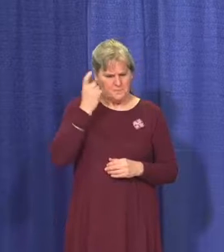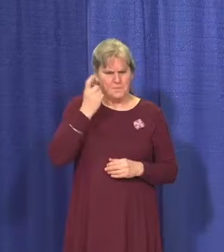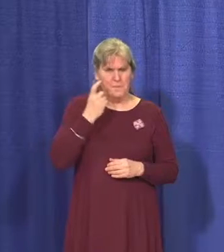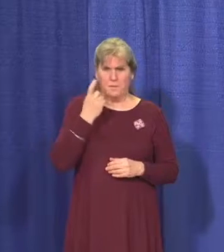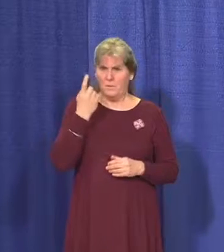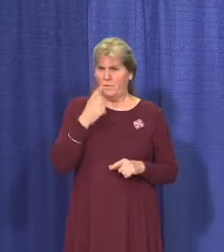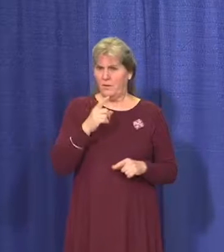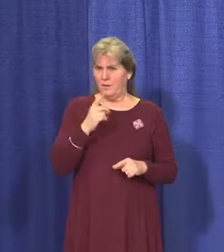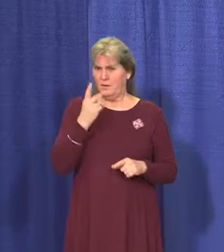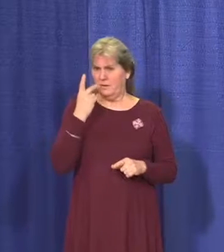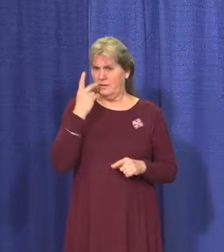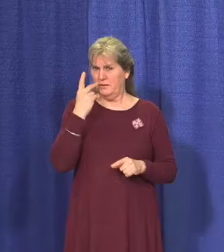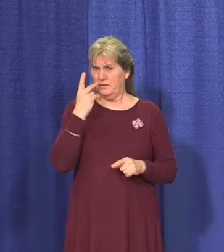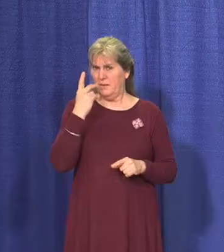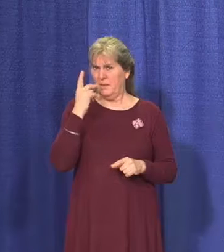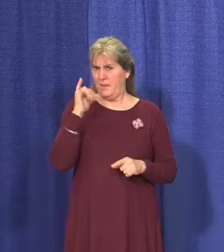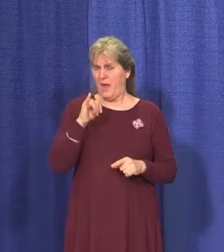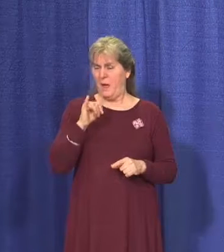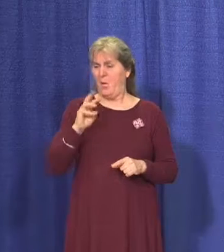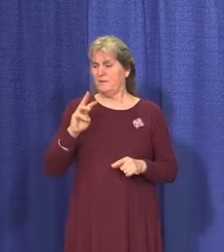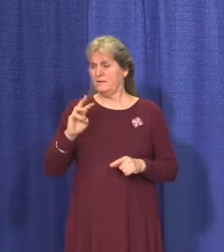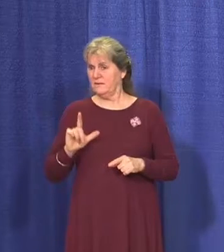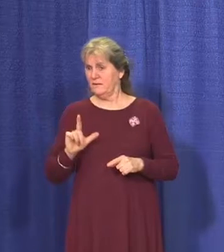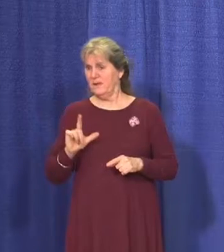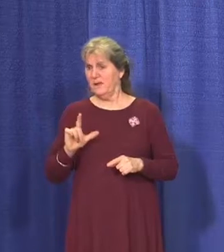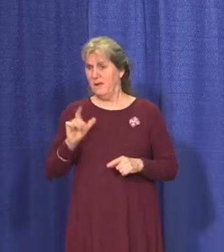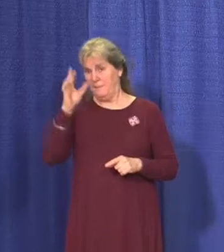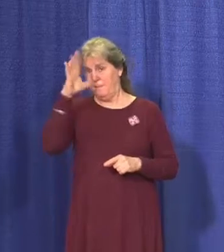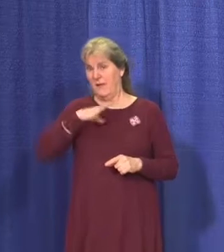wondering when we might see these projects, the men's